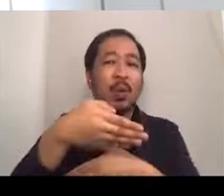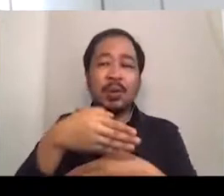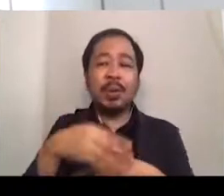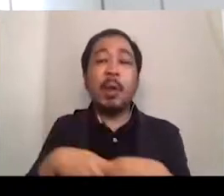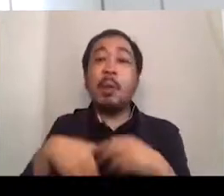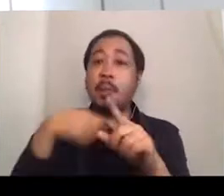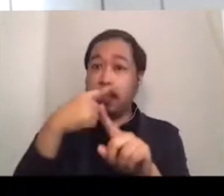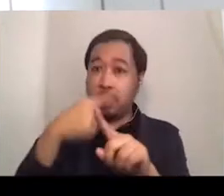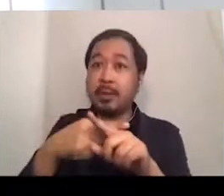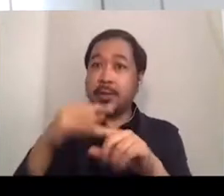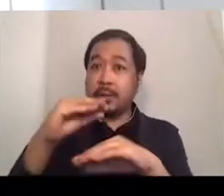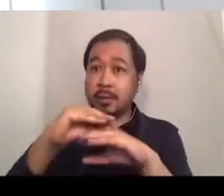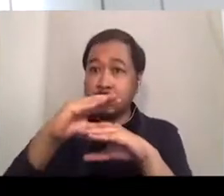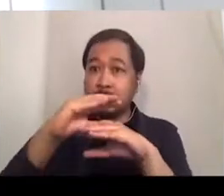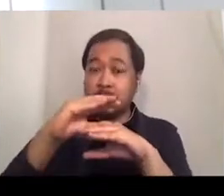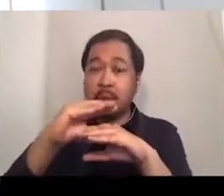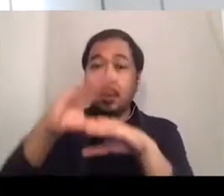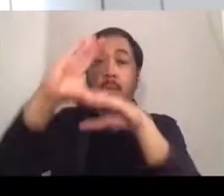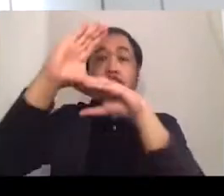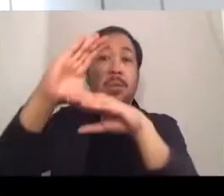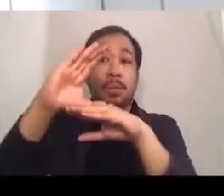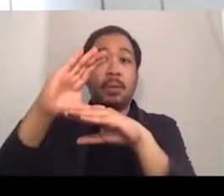So, for countries yet to put in place such measures,